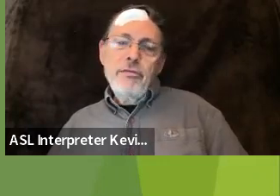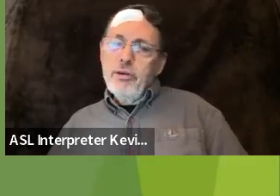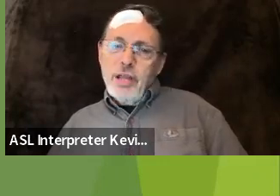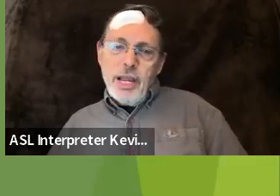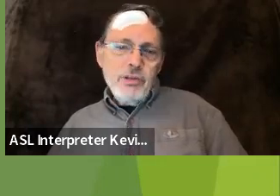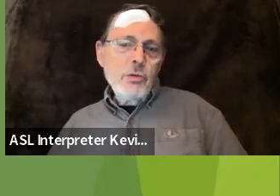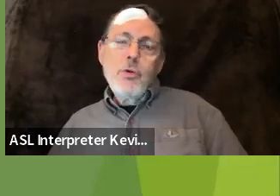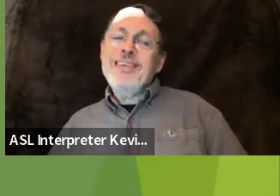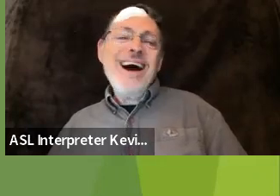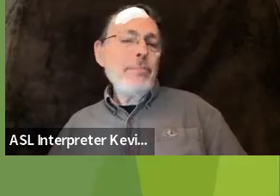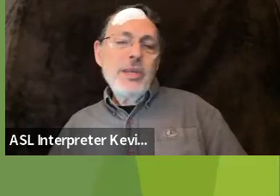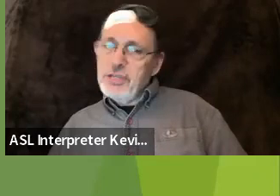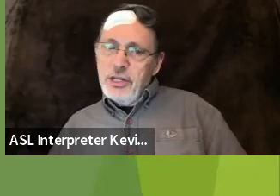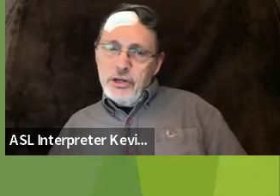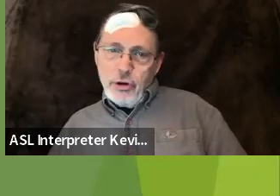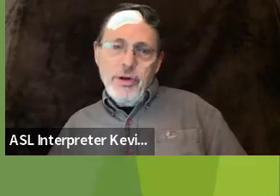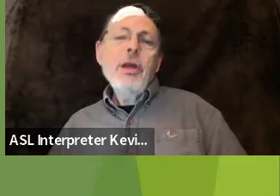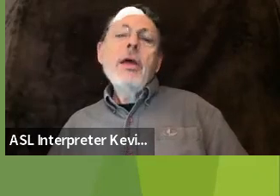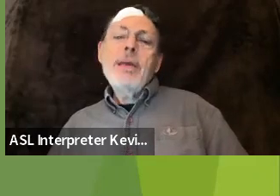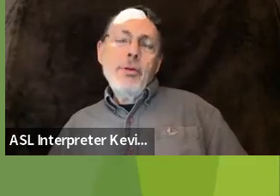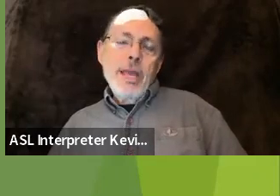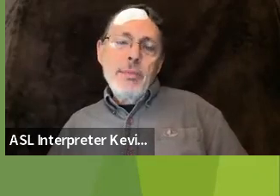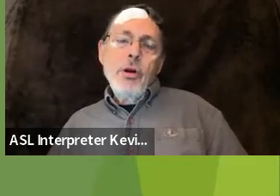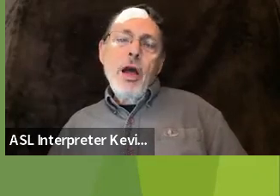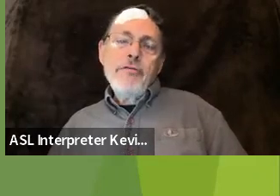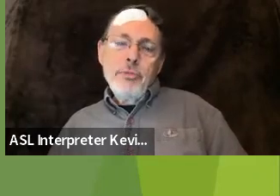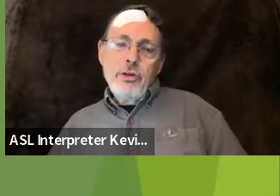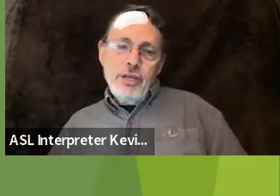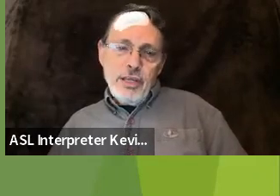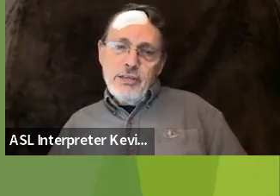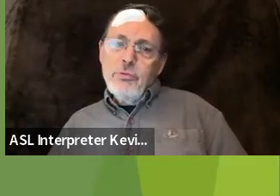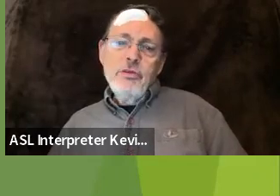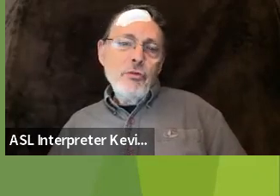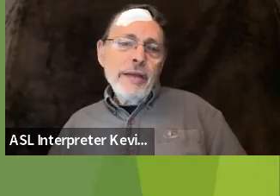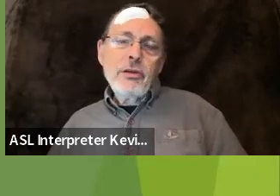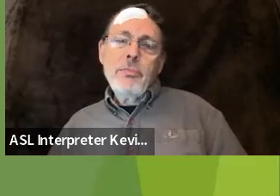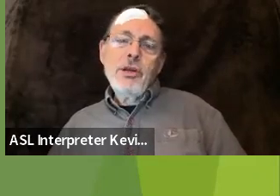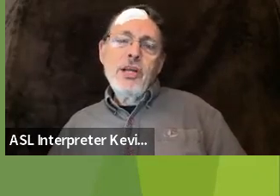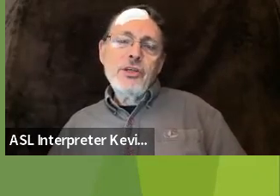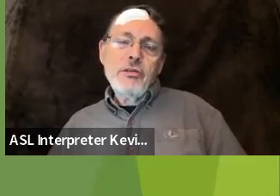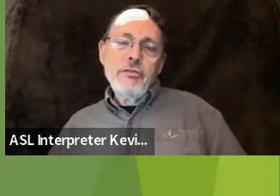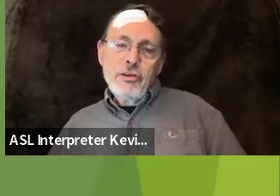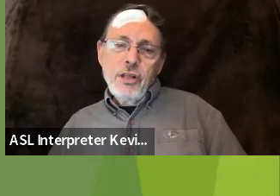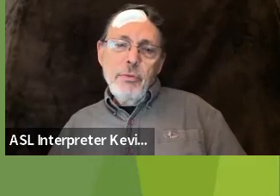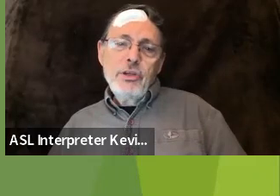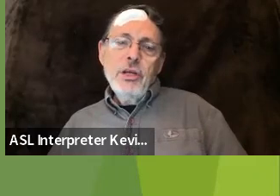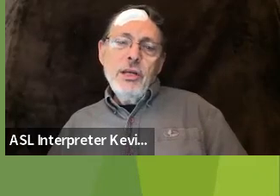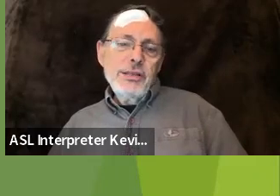first language. So not using an interpreter. People may be more comfortable using this, direct communication in their first language.